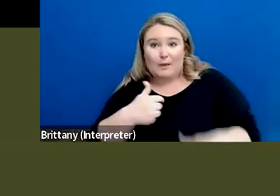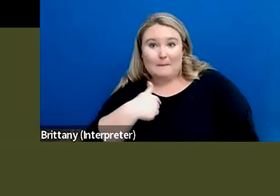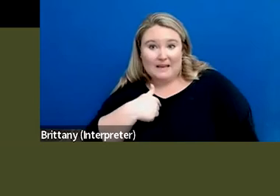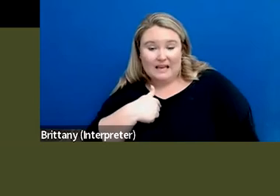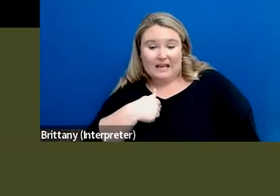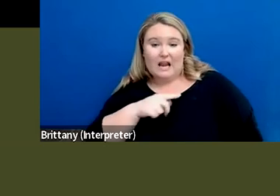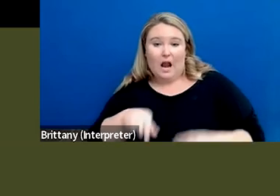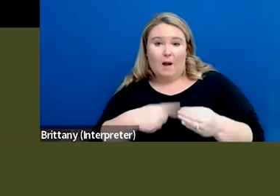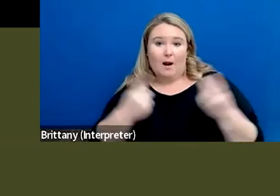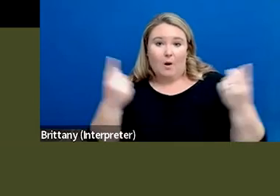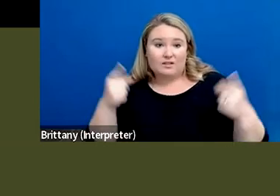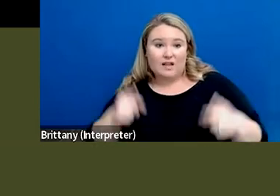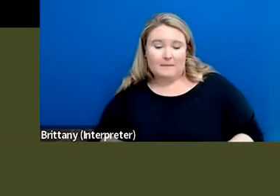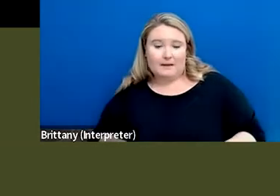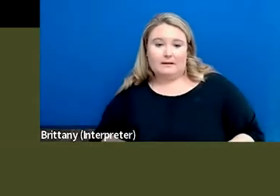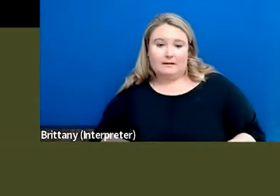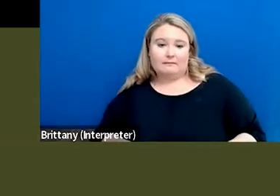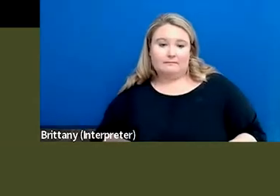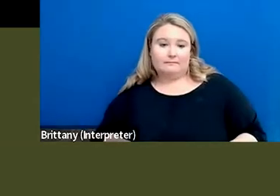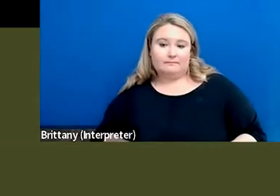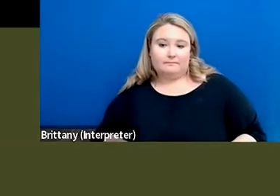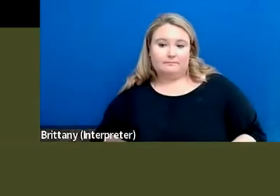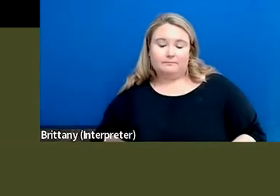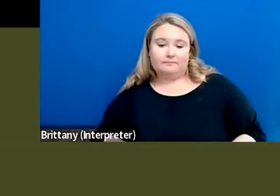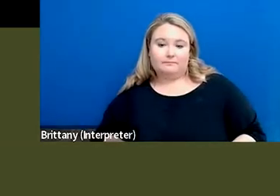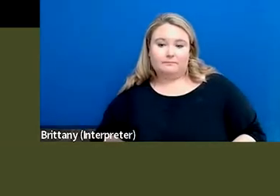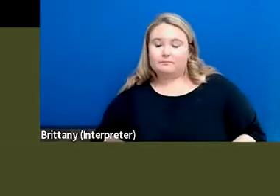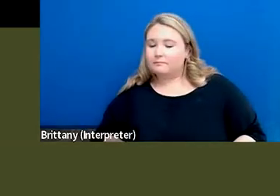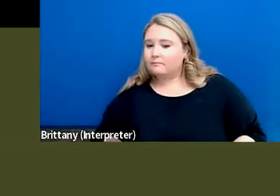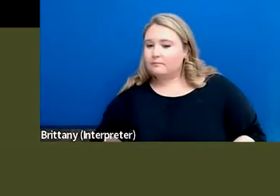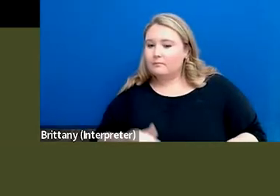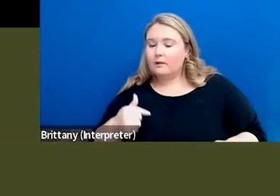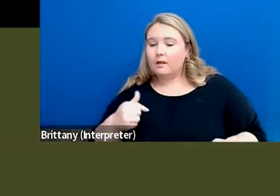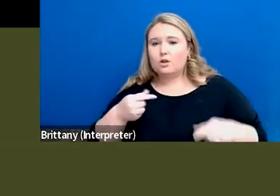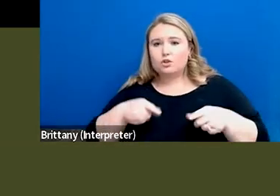about what I said to the commissioners during the commission meeting we went to,